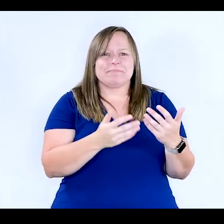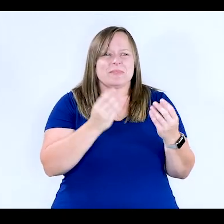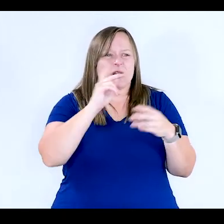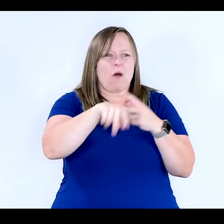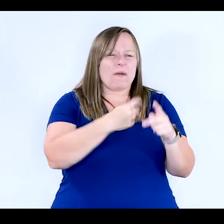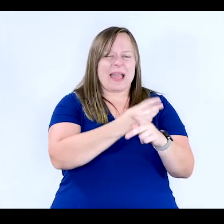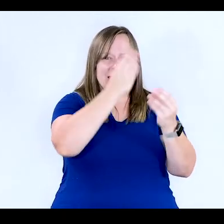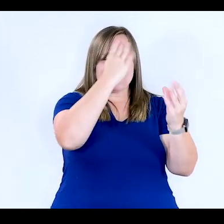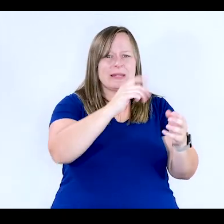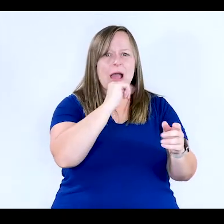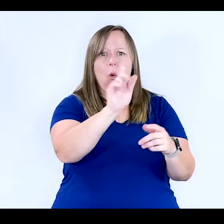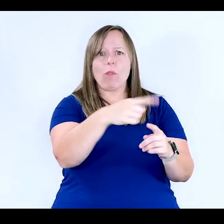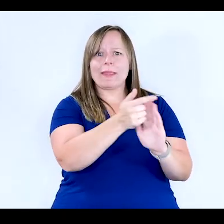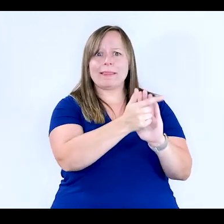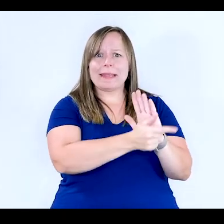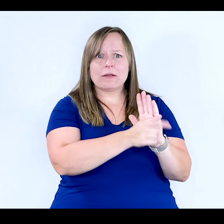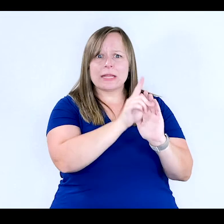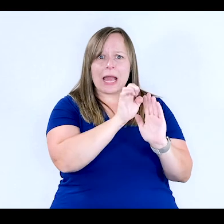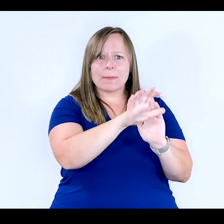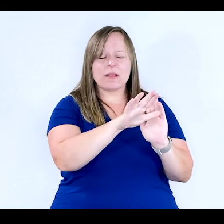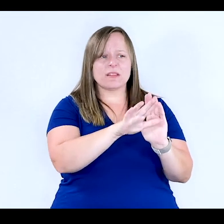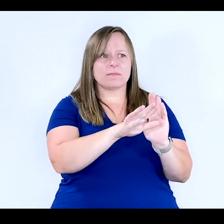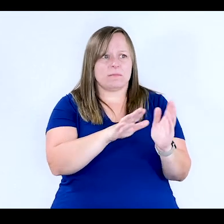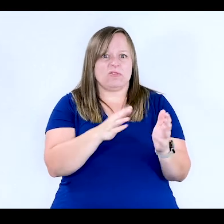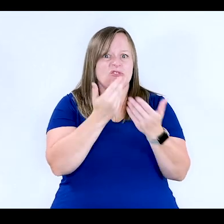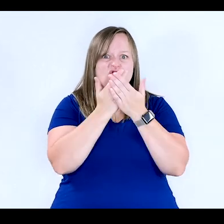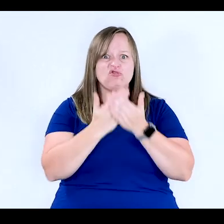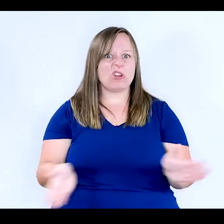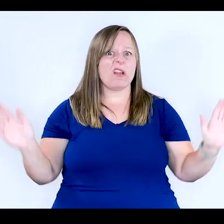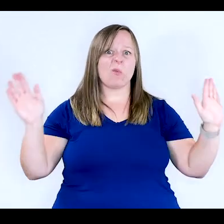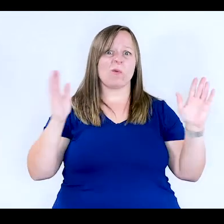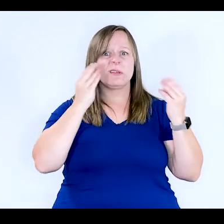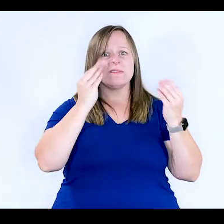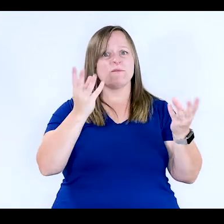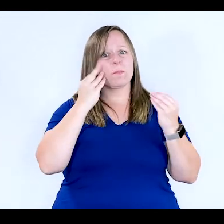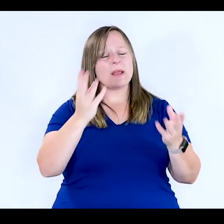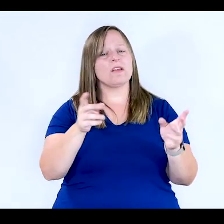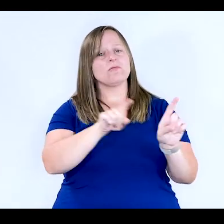just for legal documents, but for receiving general information. And also